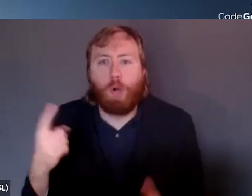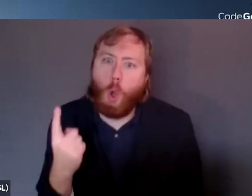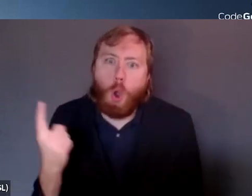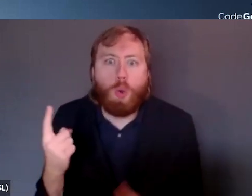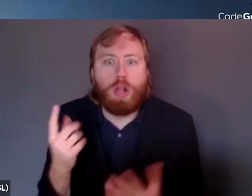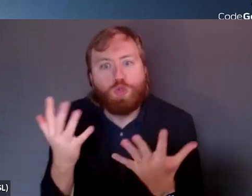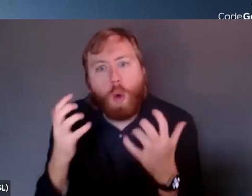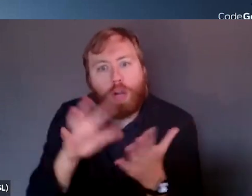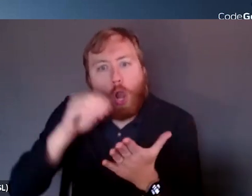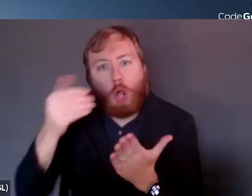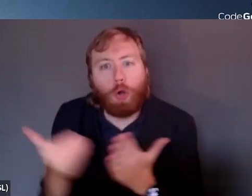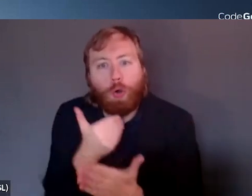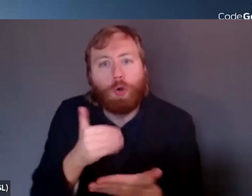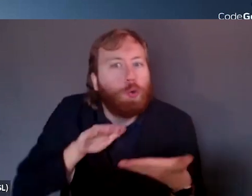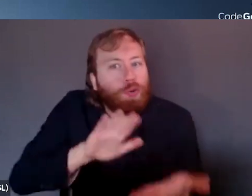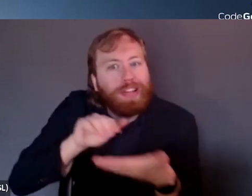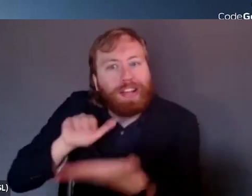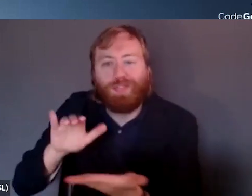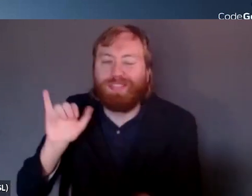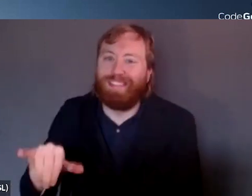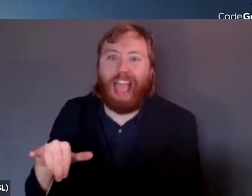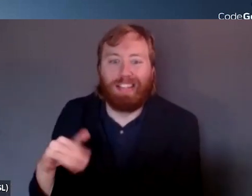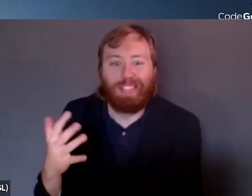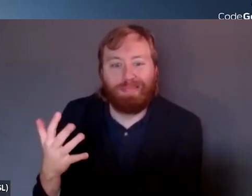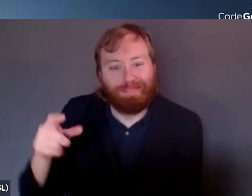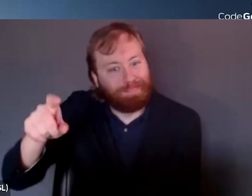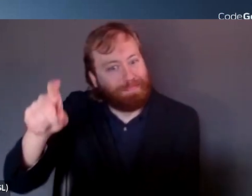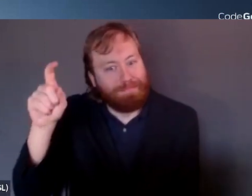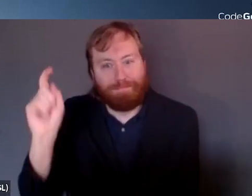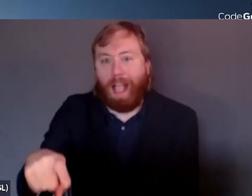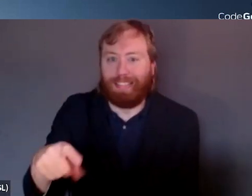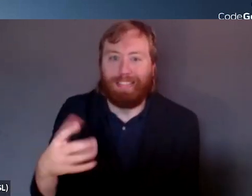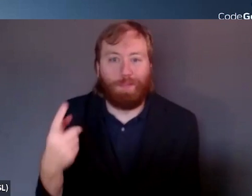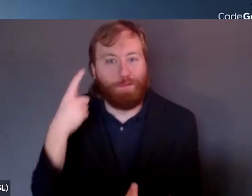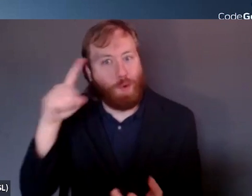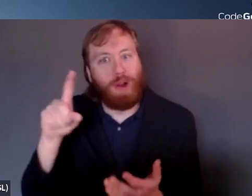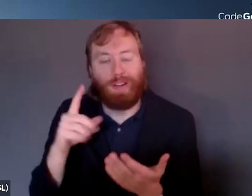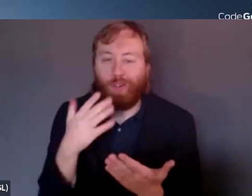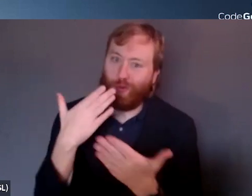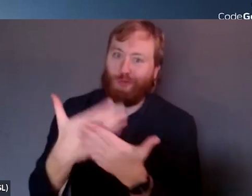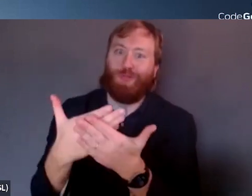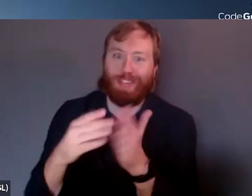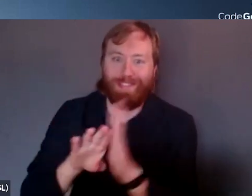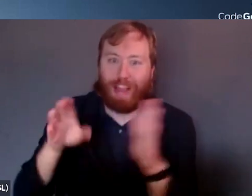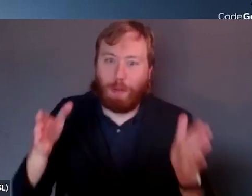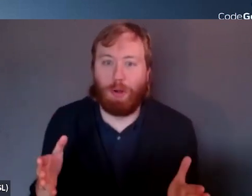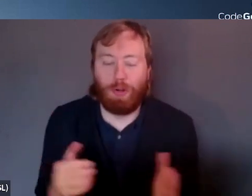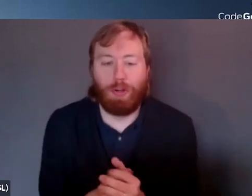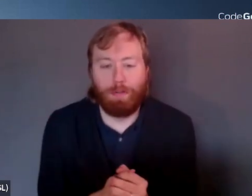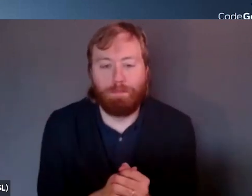That's part of the equation of what we love about web development. What we're saying isn't the only way to do things necessarily.